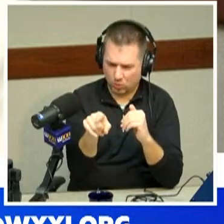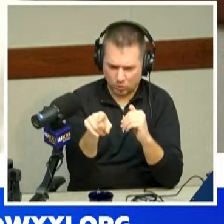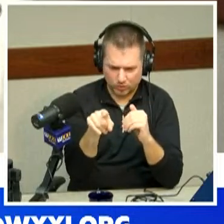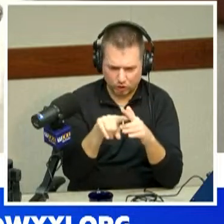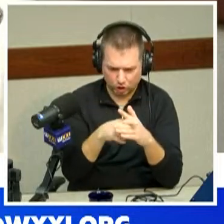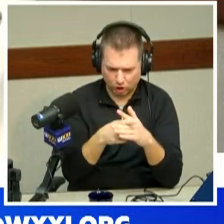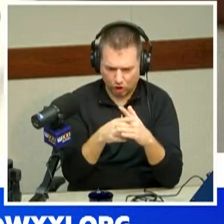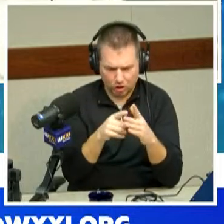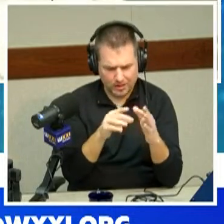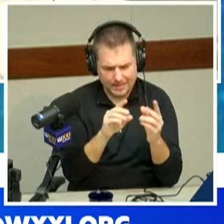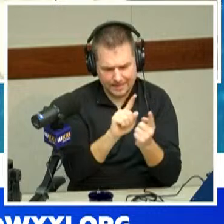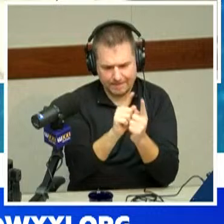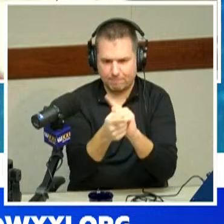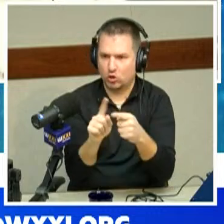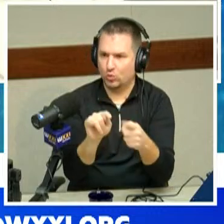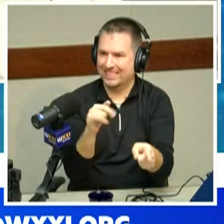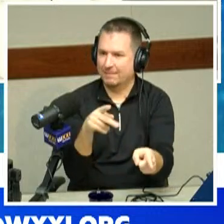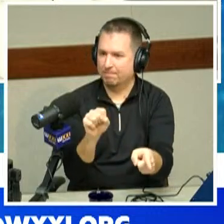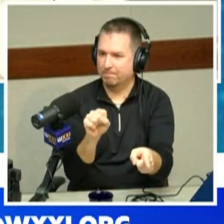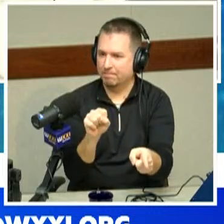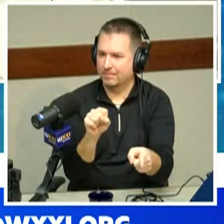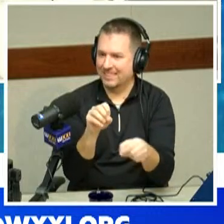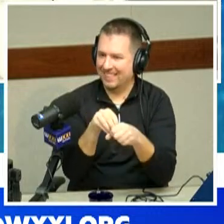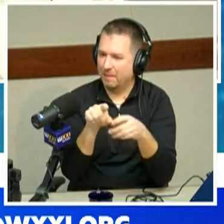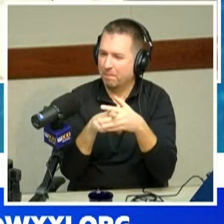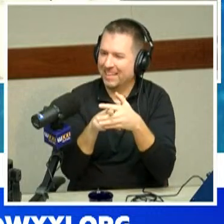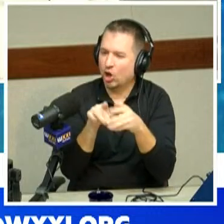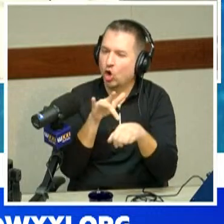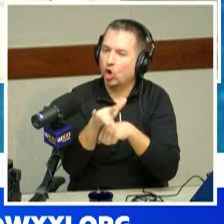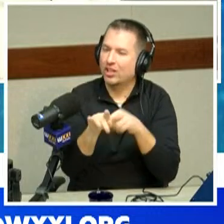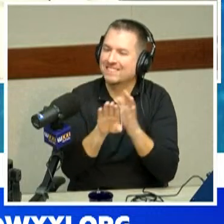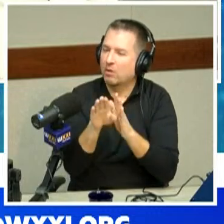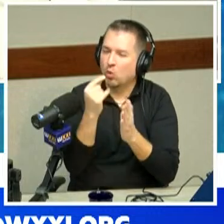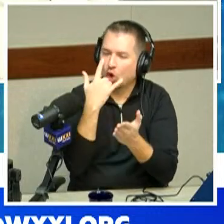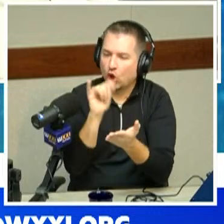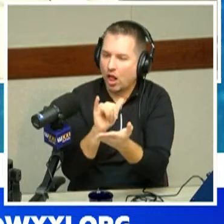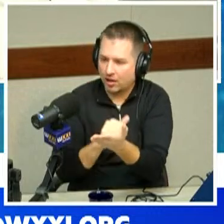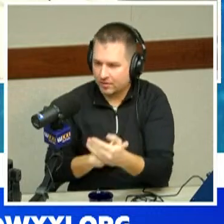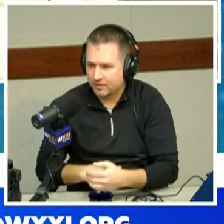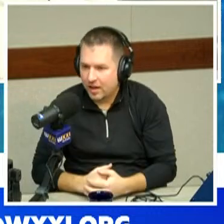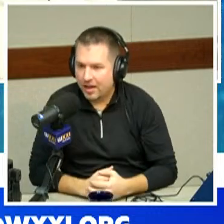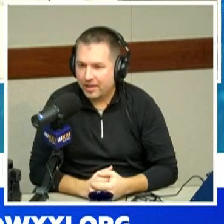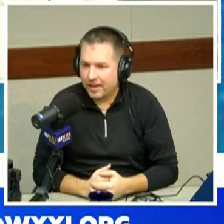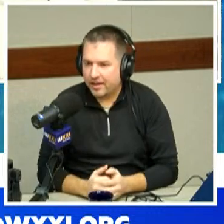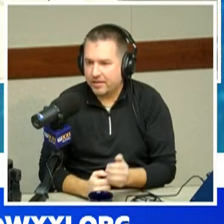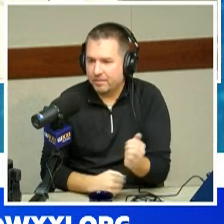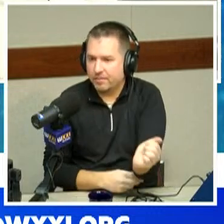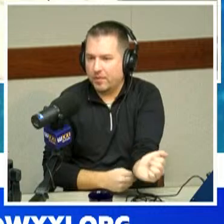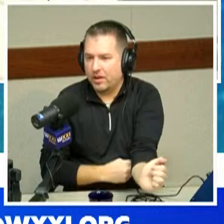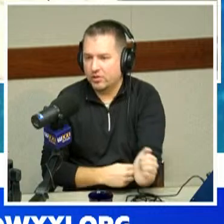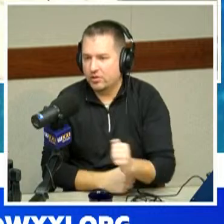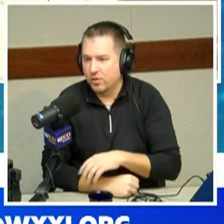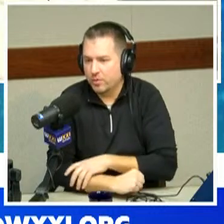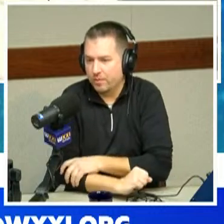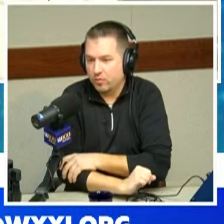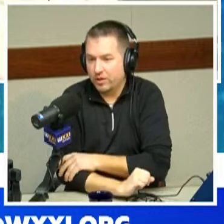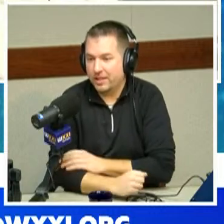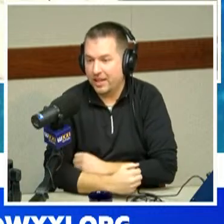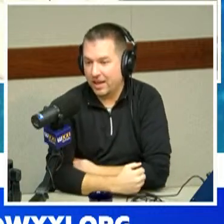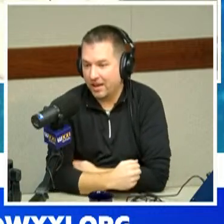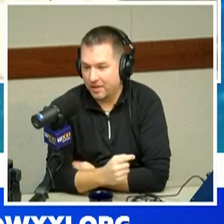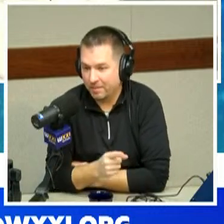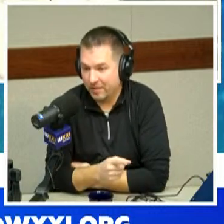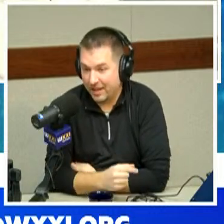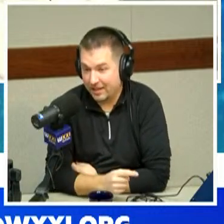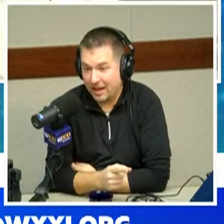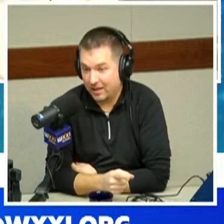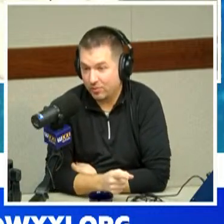tips was going to look like in its its first or early iterations yeah so really um it it